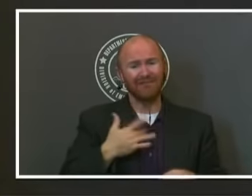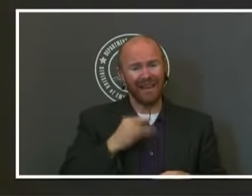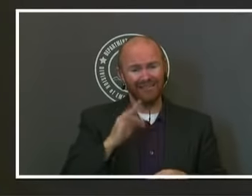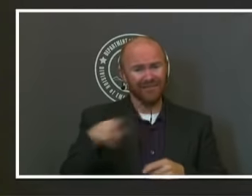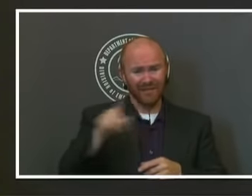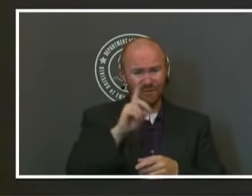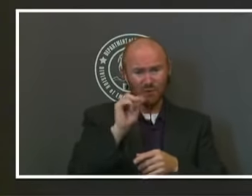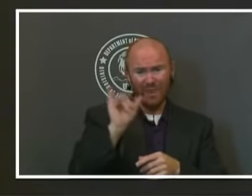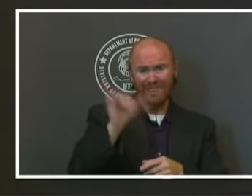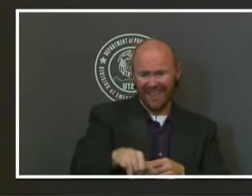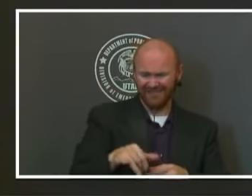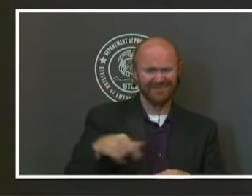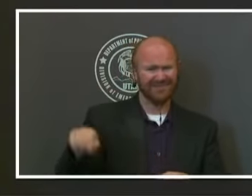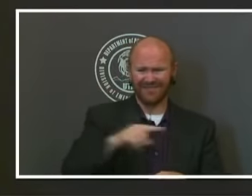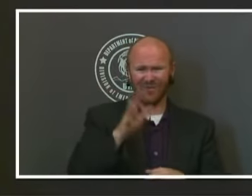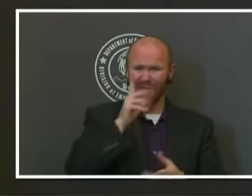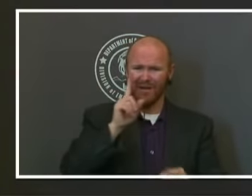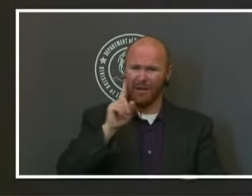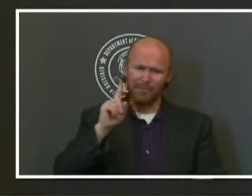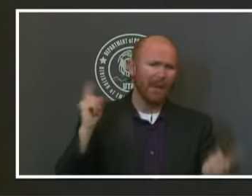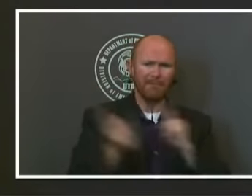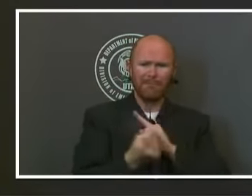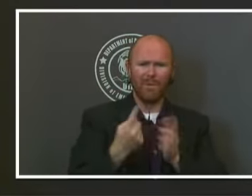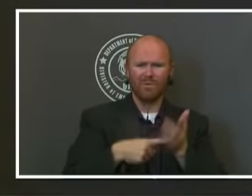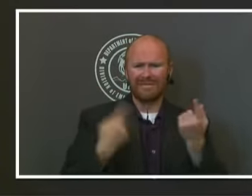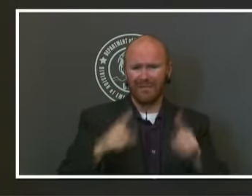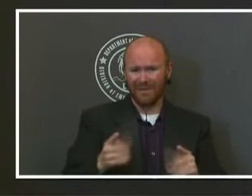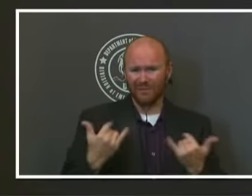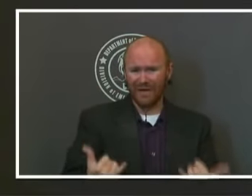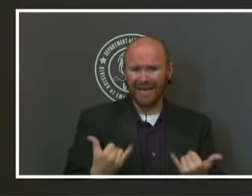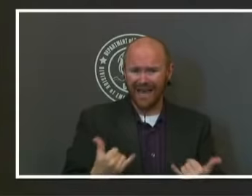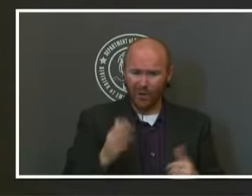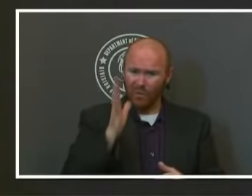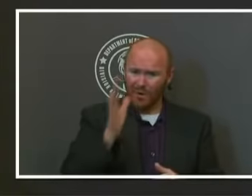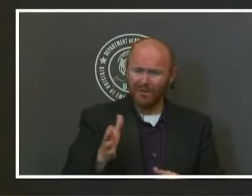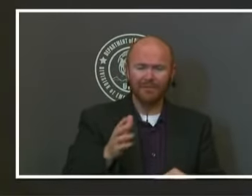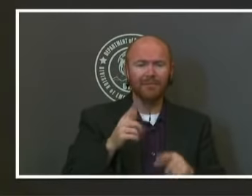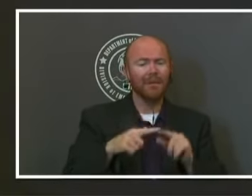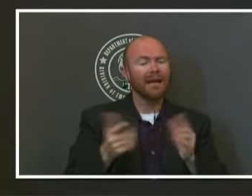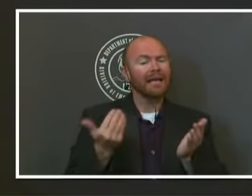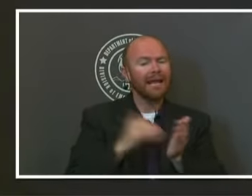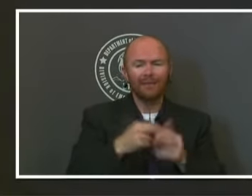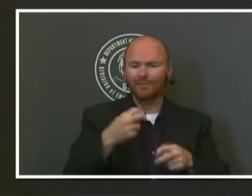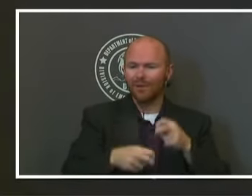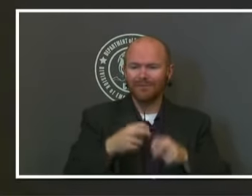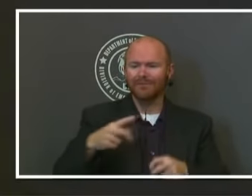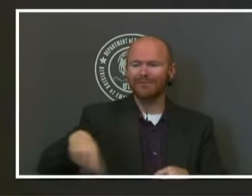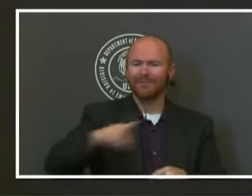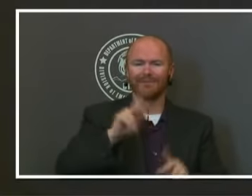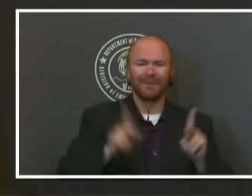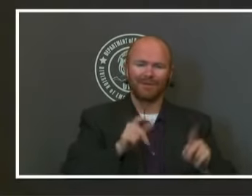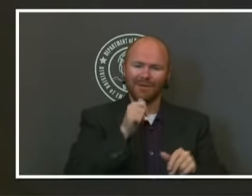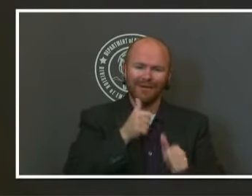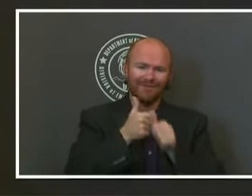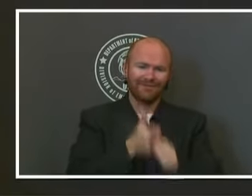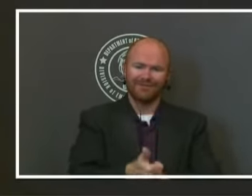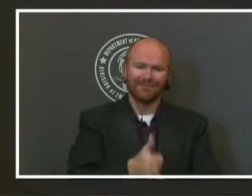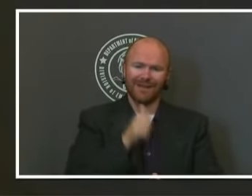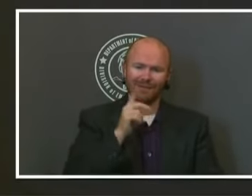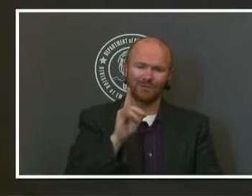an about face on the train were facially it's not that hard it's a matter was committing to do it